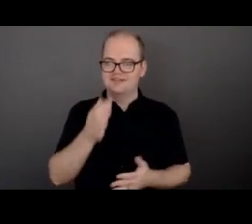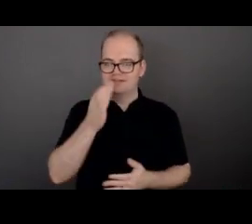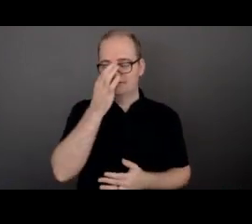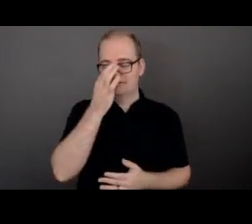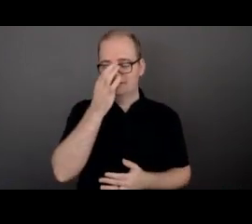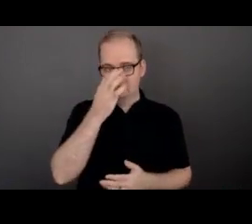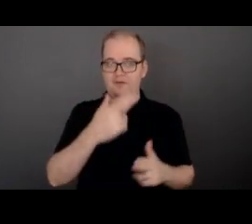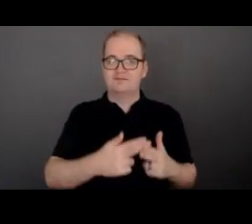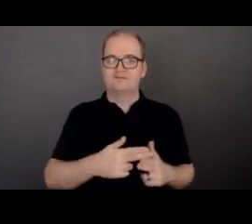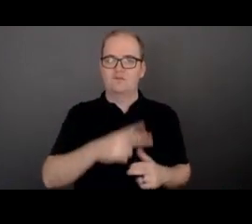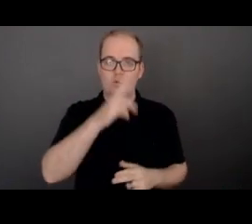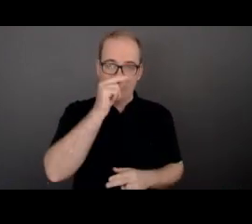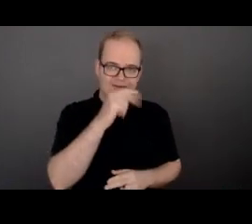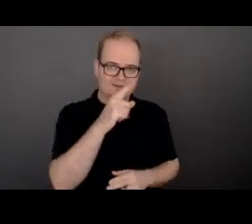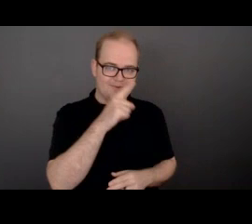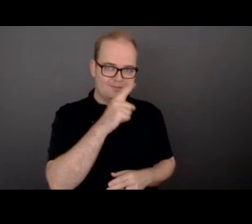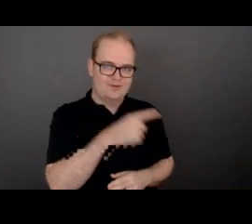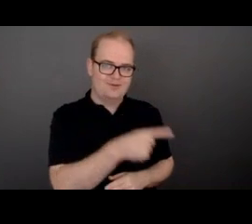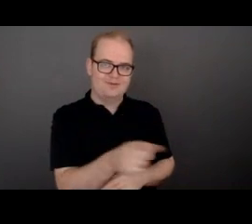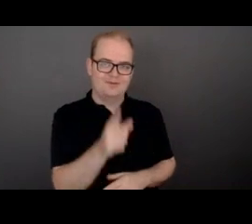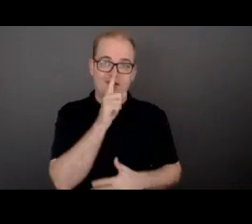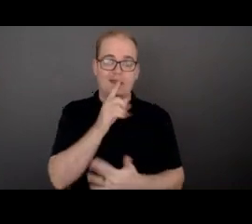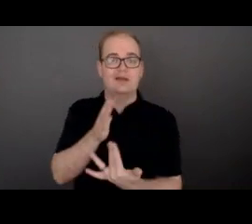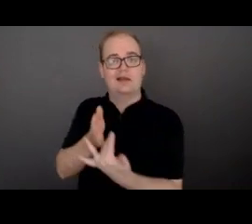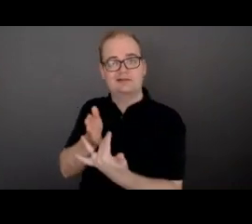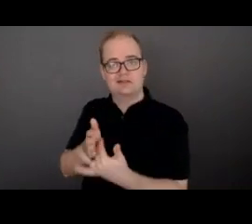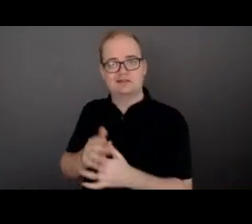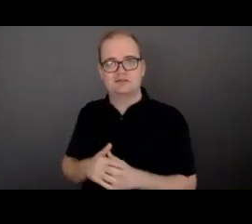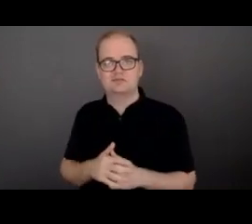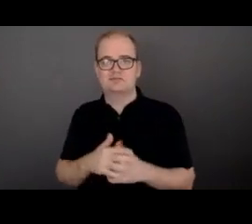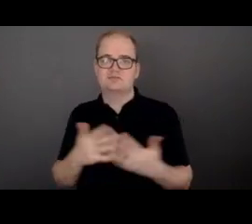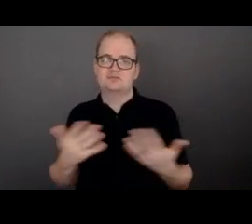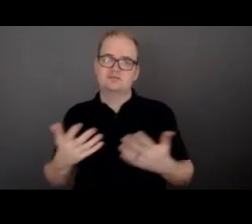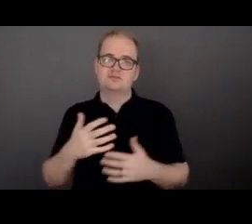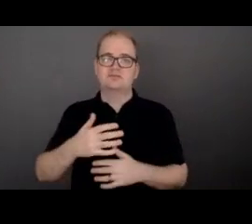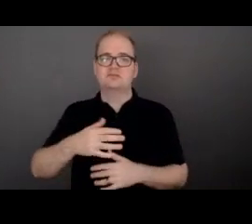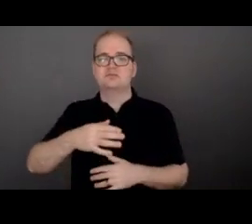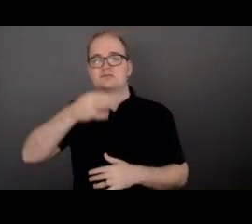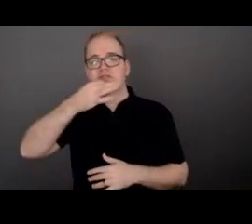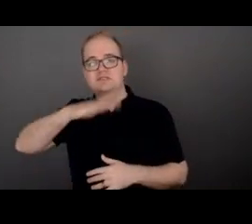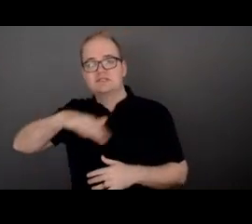So, you know, you've got Kids Helpline, there's Headspace.